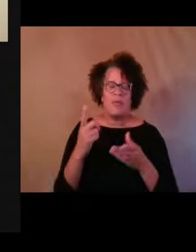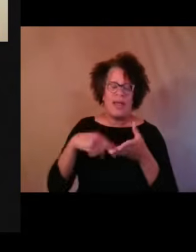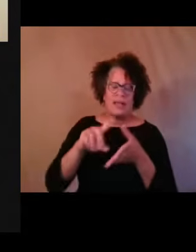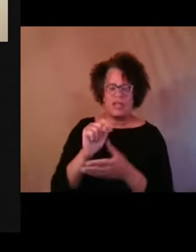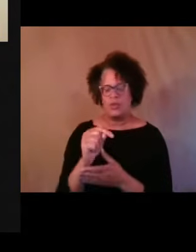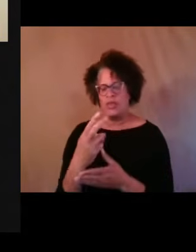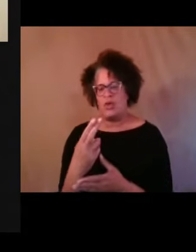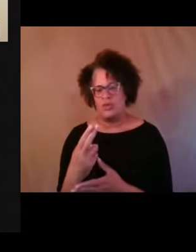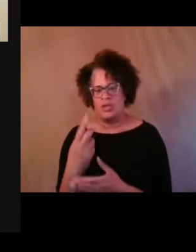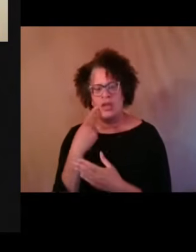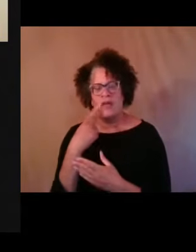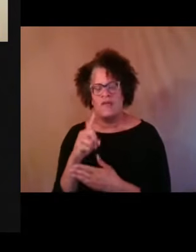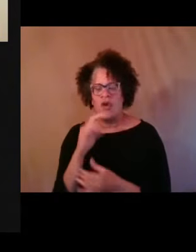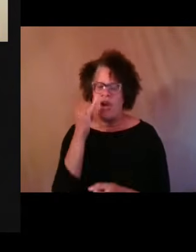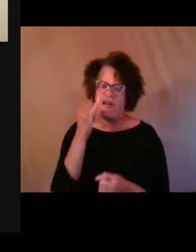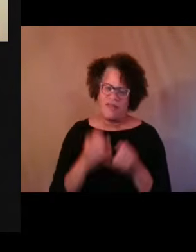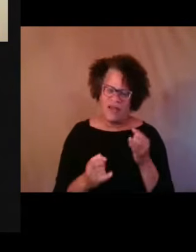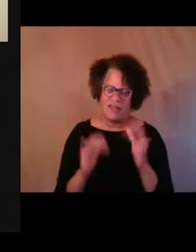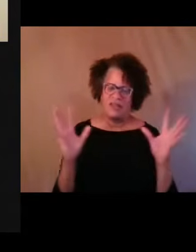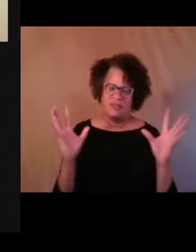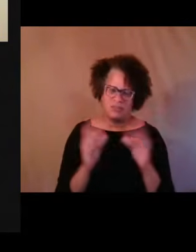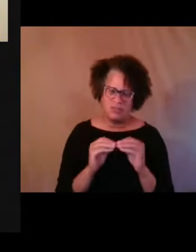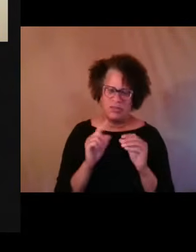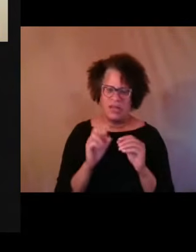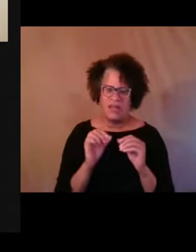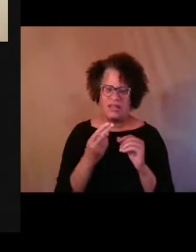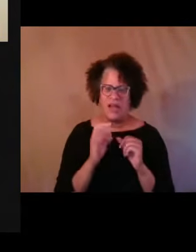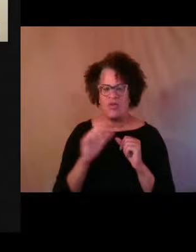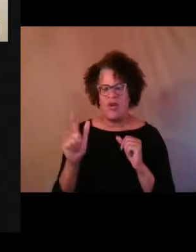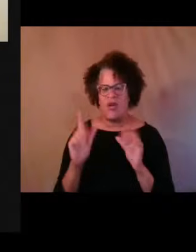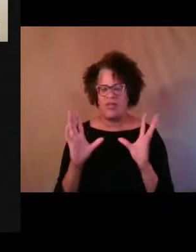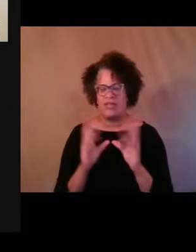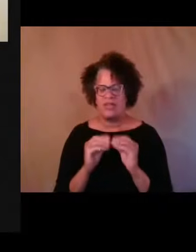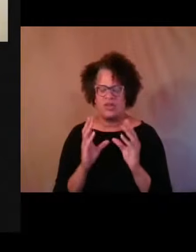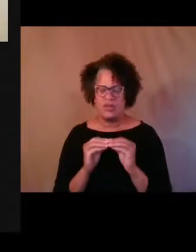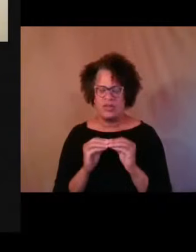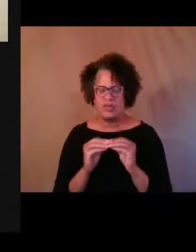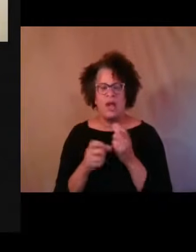for our final town hall in this series, "BREAK THE NEWS: